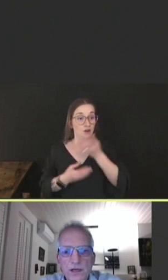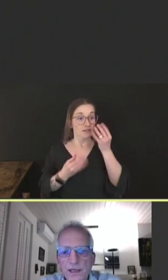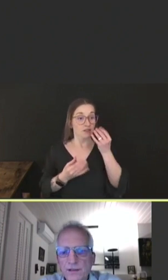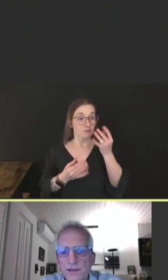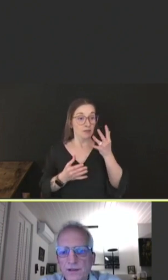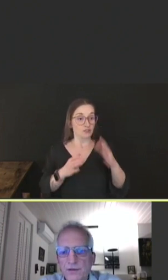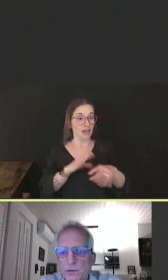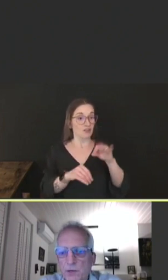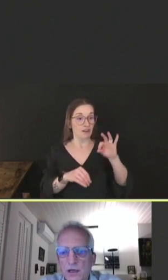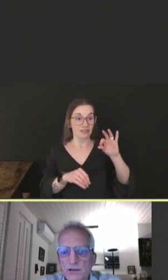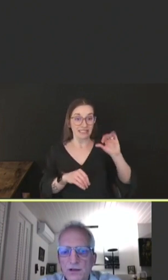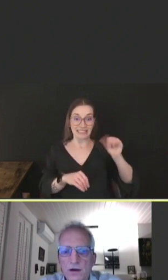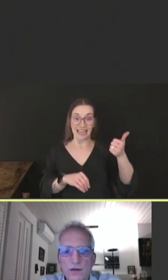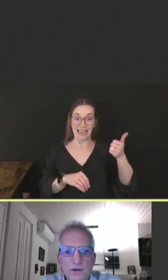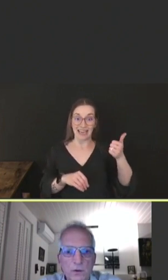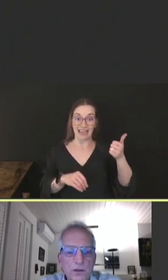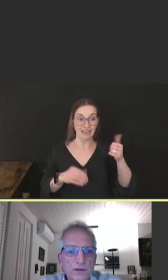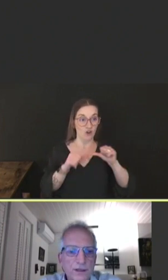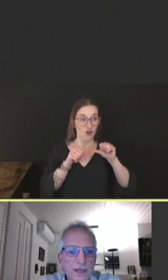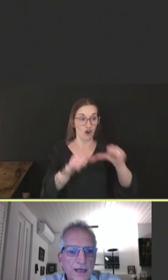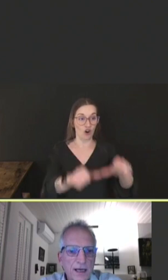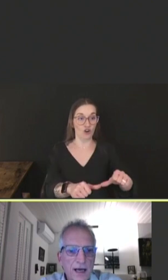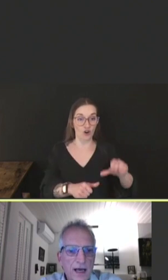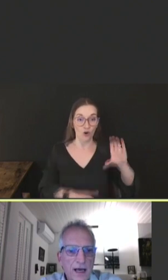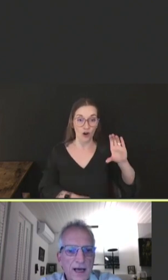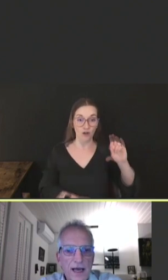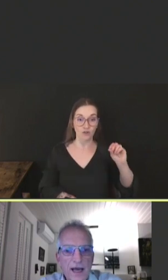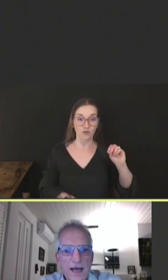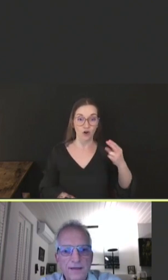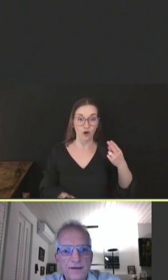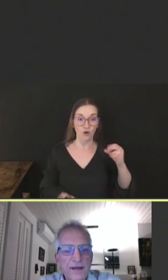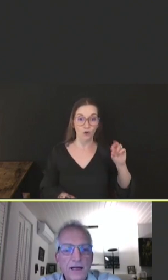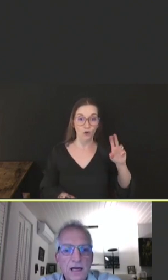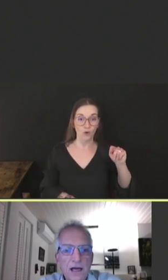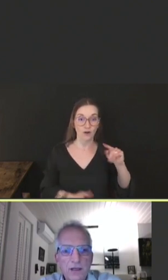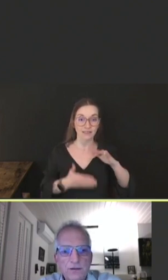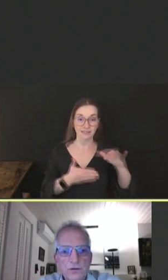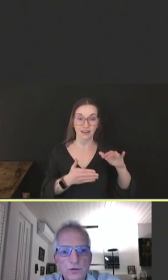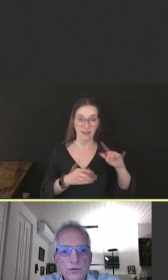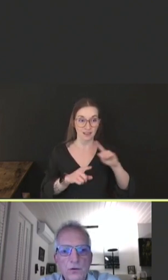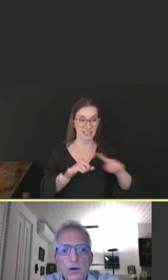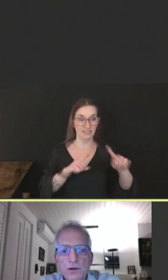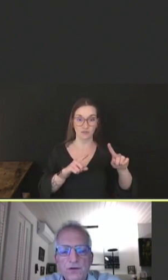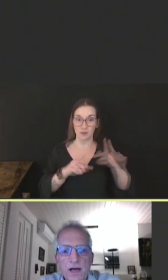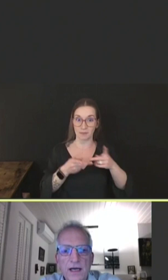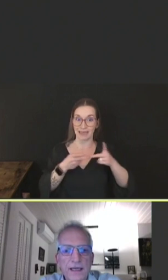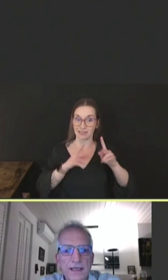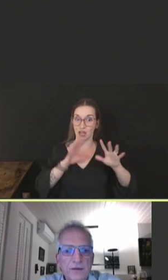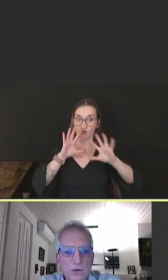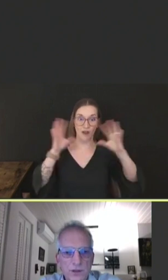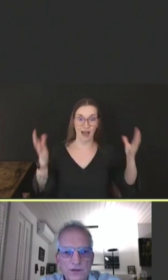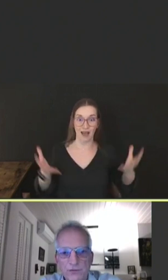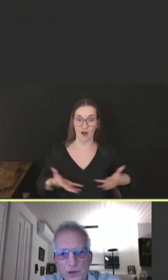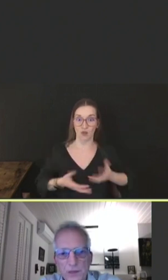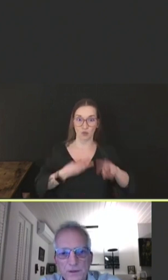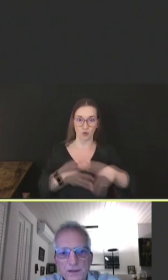studies in different parts of the world, and that allowed us to quantify, not just the frequency,